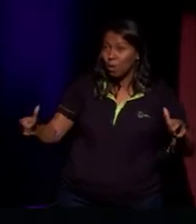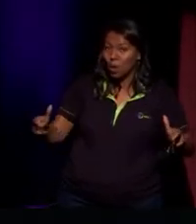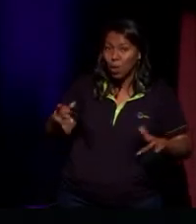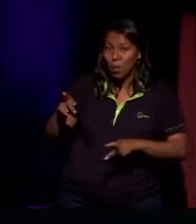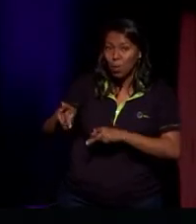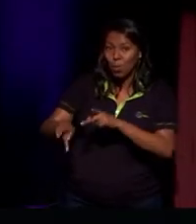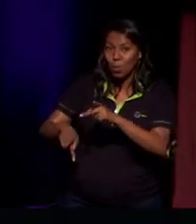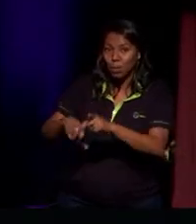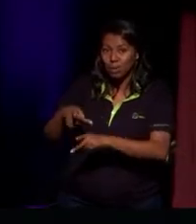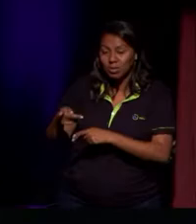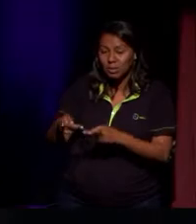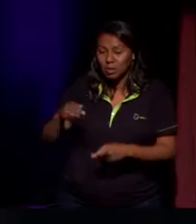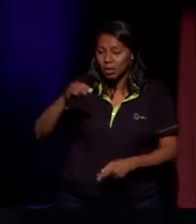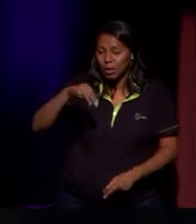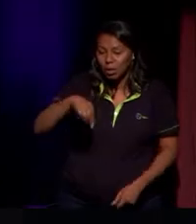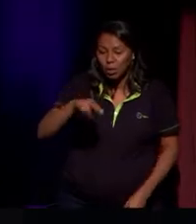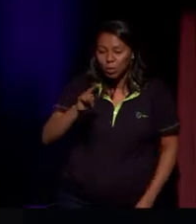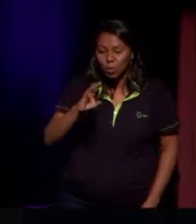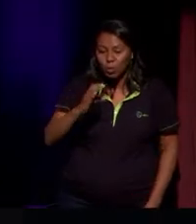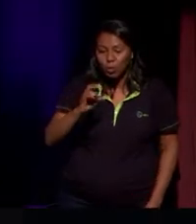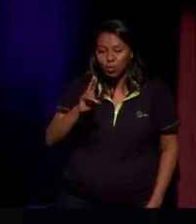especially after the Civil War,